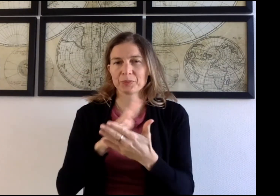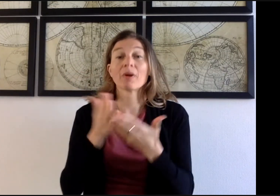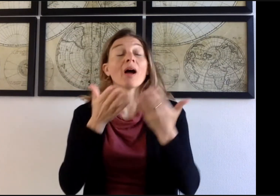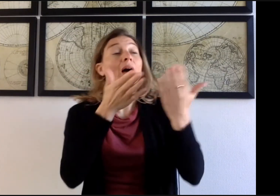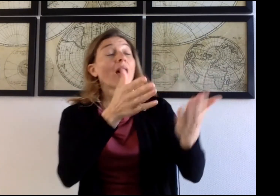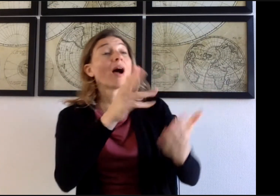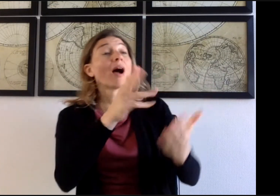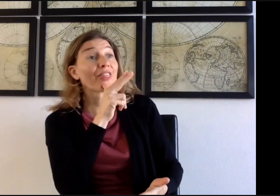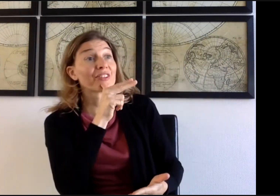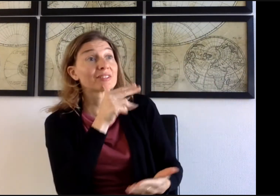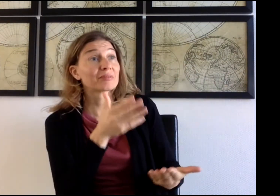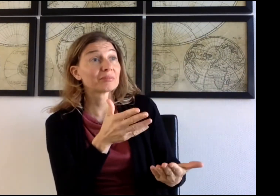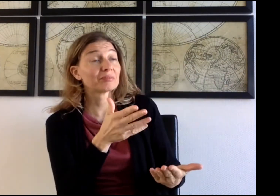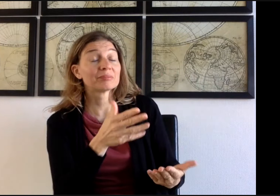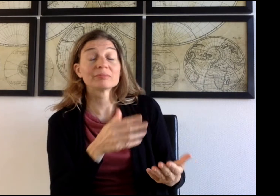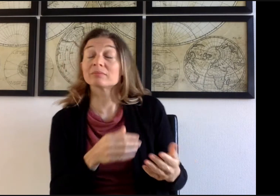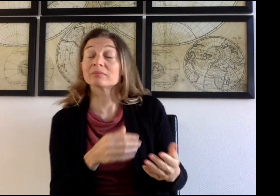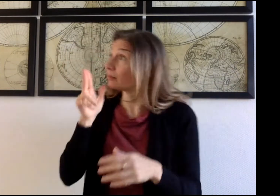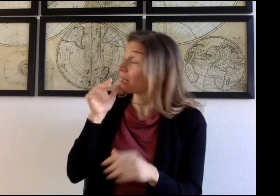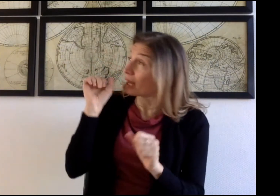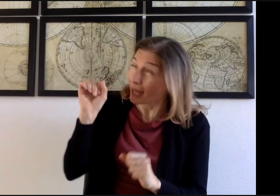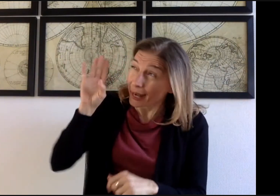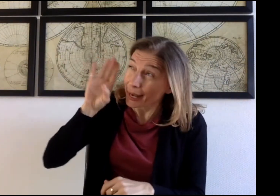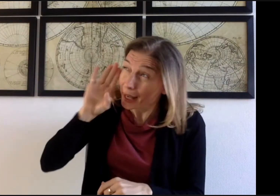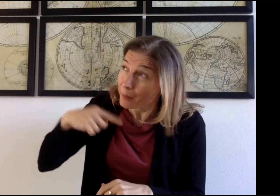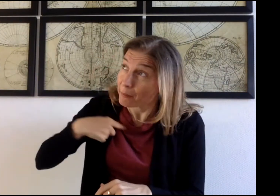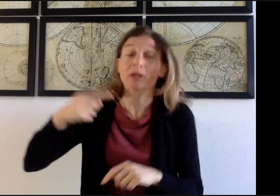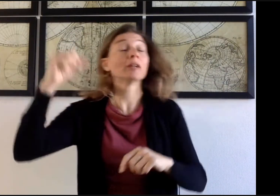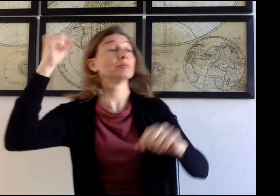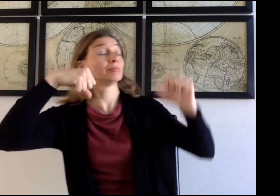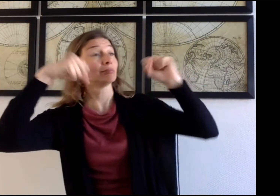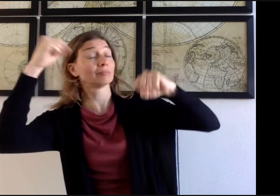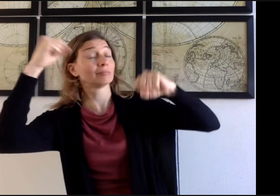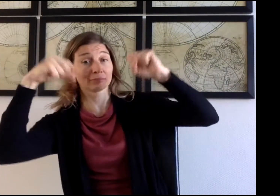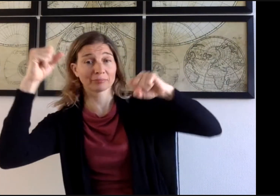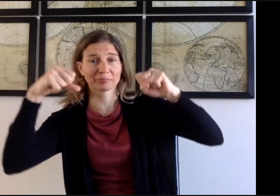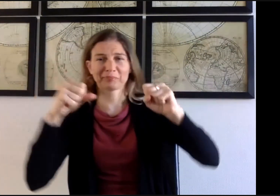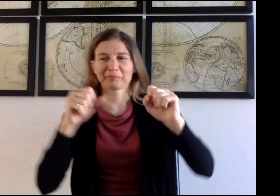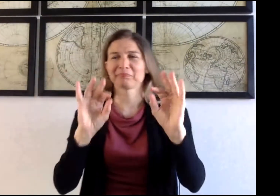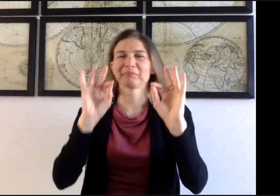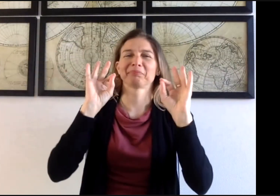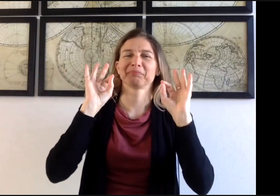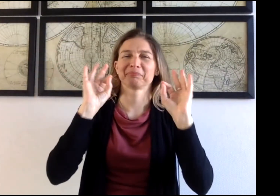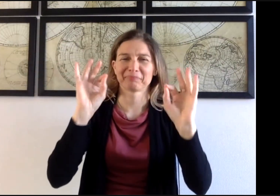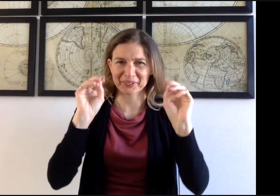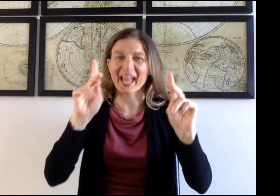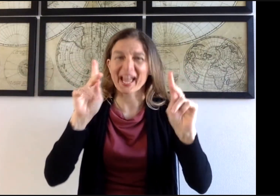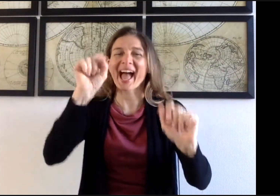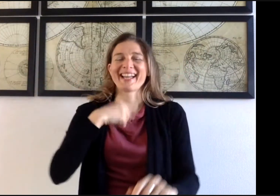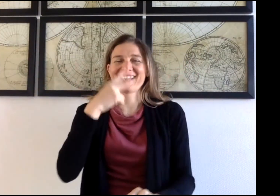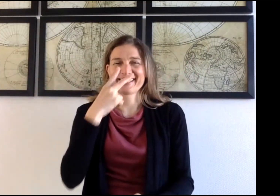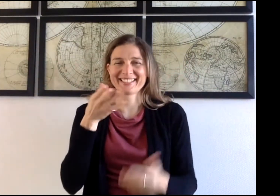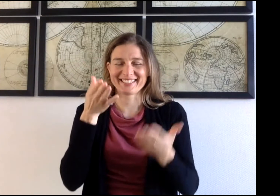Can you hear me? ANDRÃ‰: Yes. Perfect. I see Lissa.